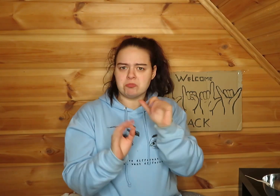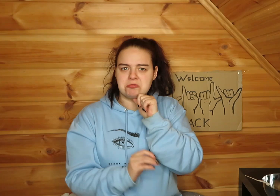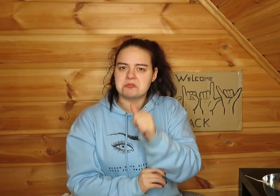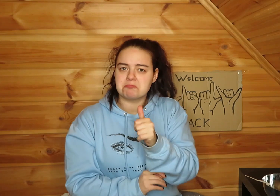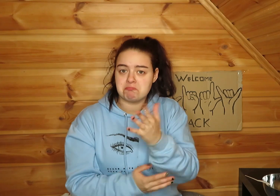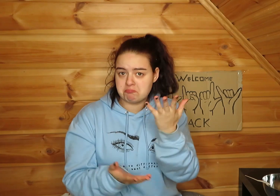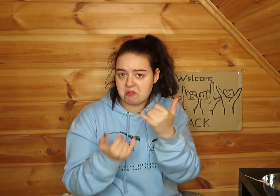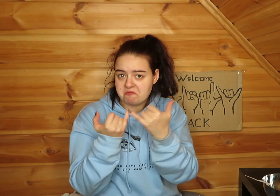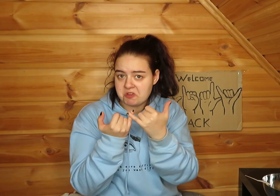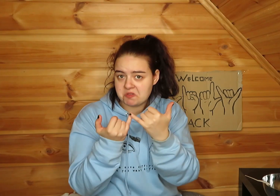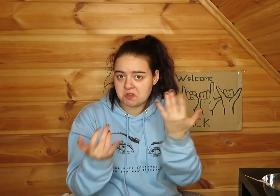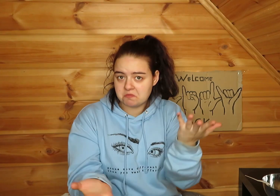Or not at all….?